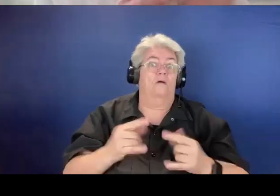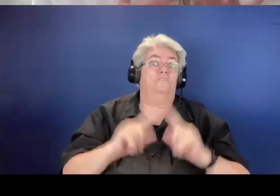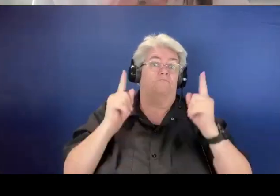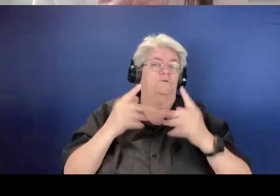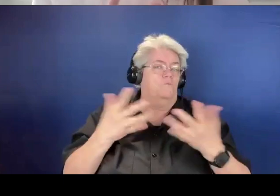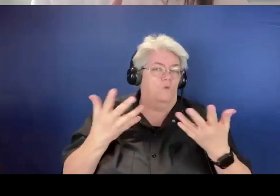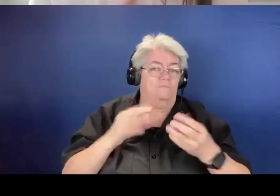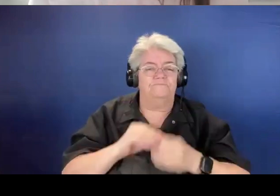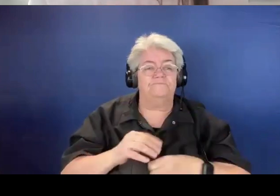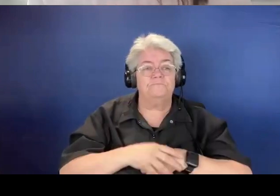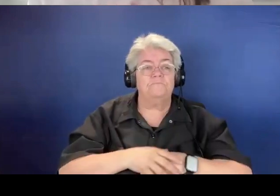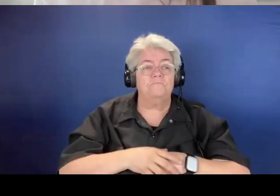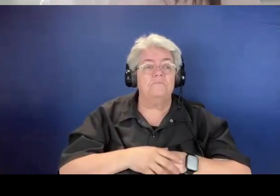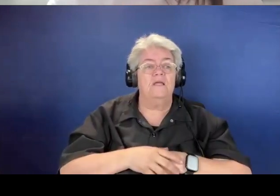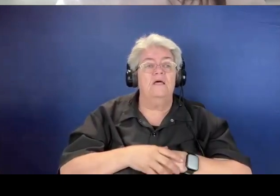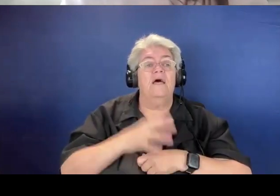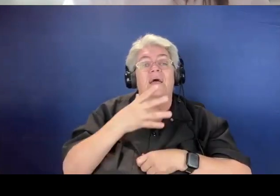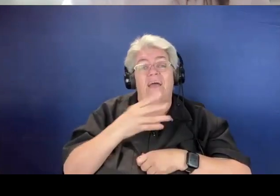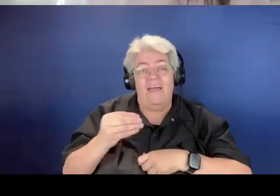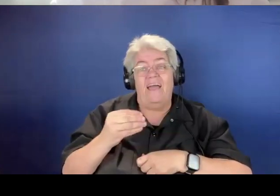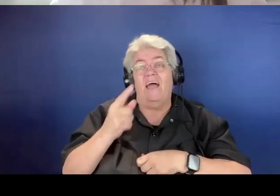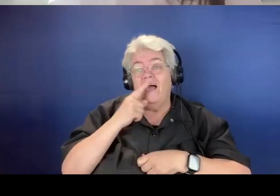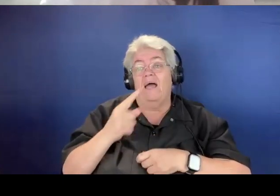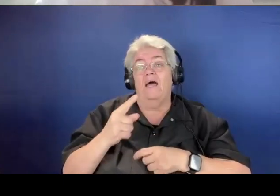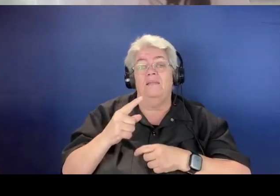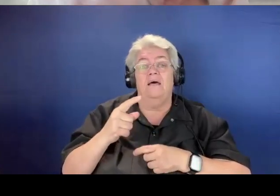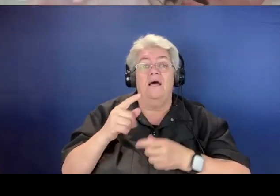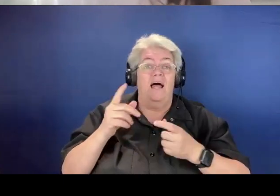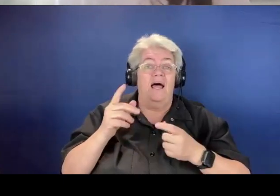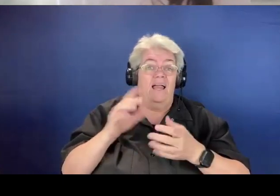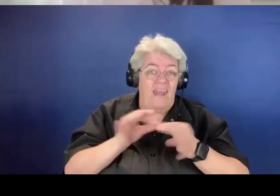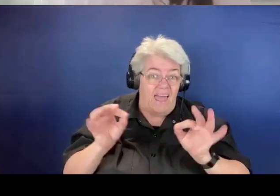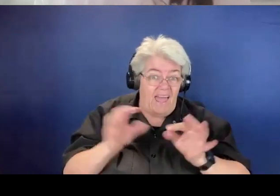Trauma can also express itself through reduced language output or decreased